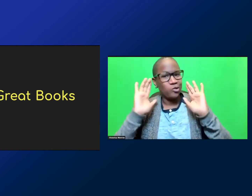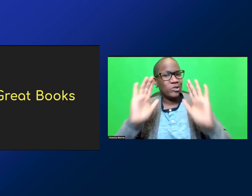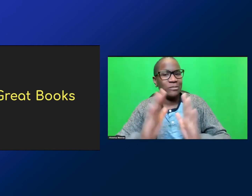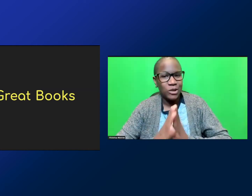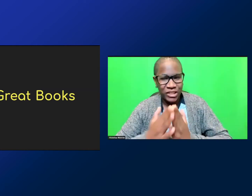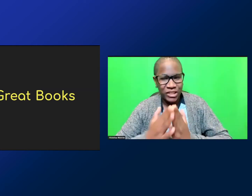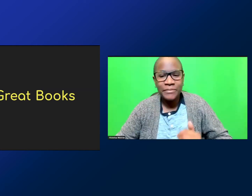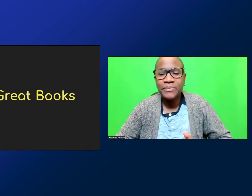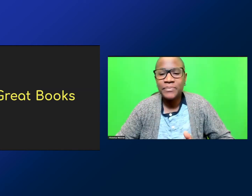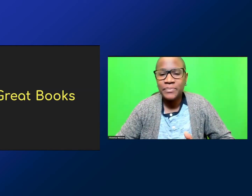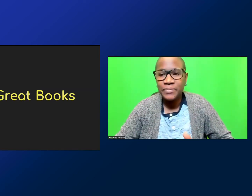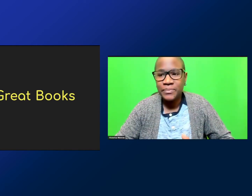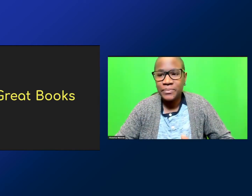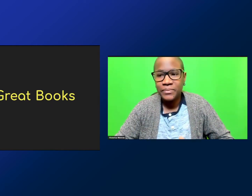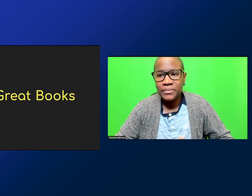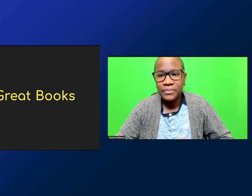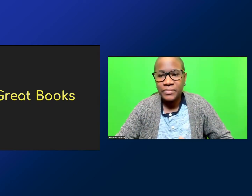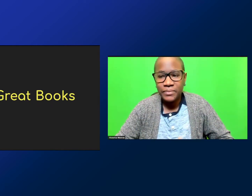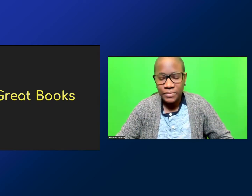and let me know in the chat if you've heard of them or if you've even read them yourself